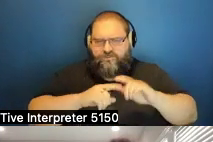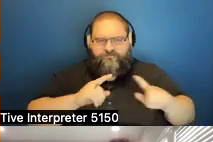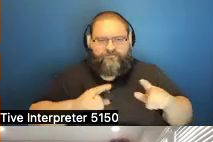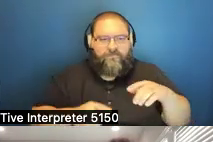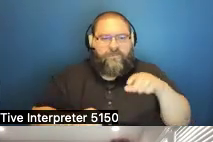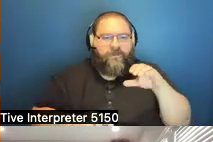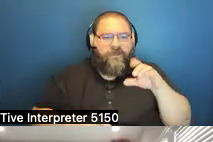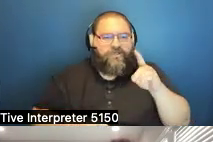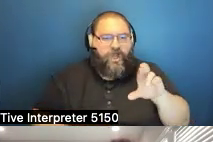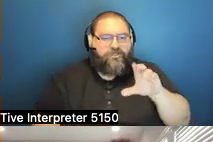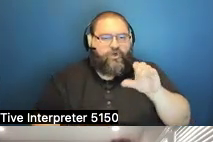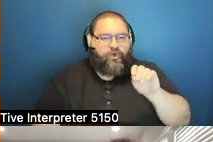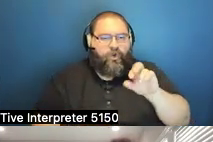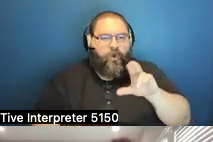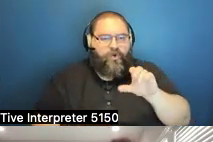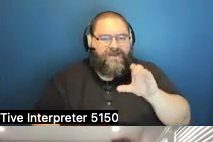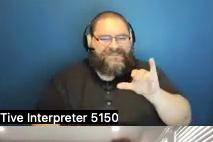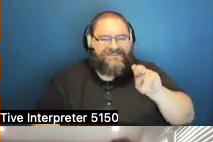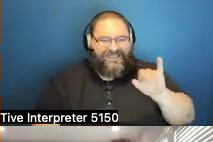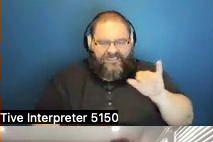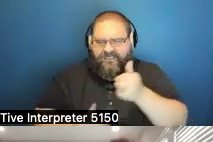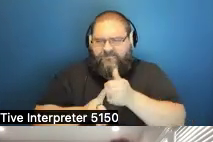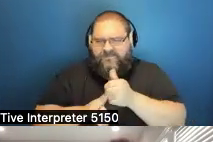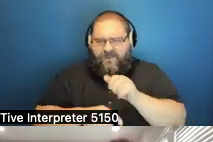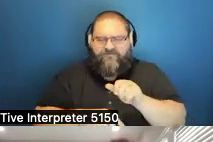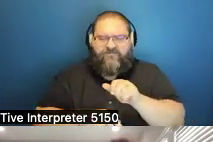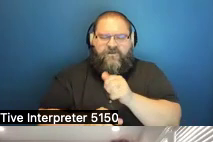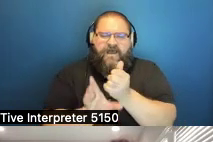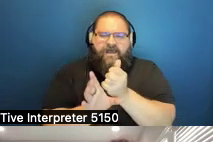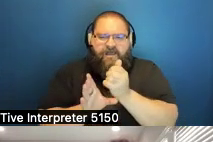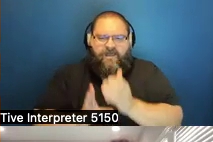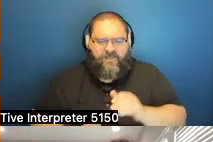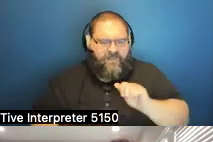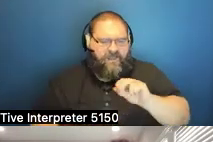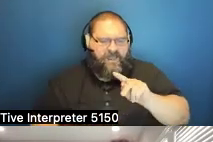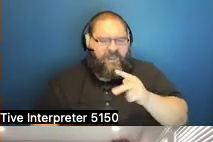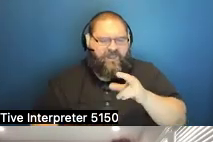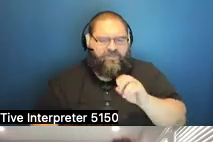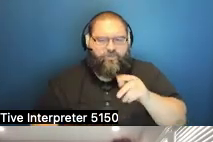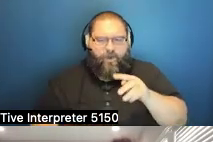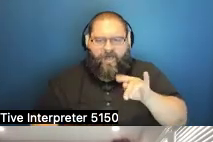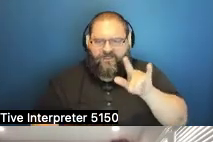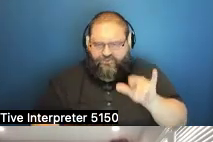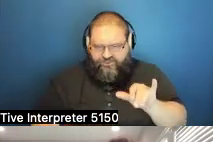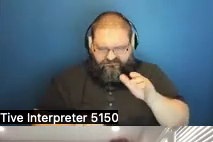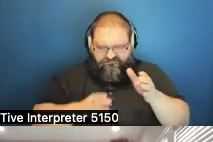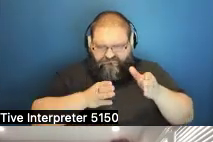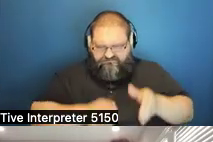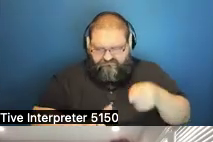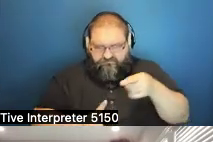working anthropologist. 19:38:33 He's targeting the rural population around the rural, people who were completely removed.